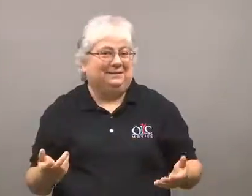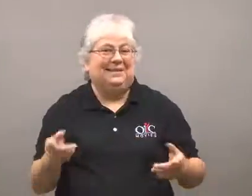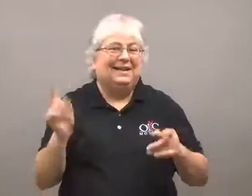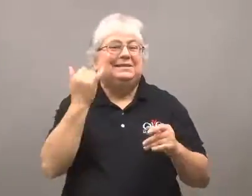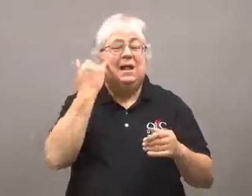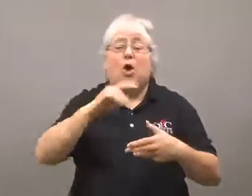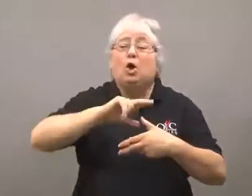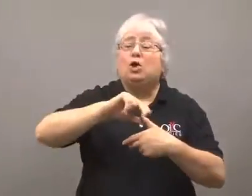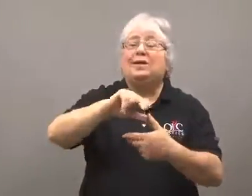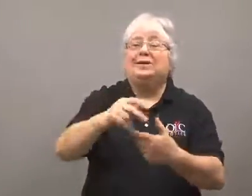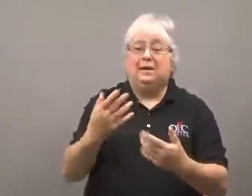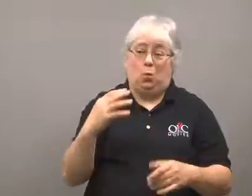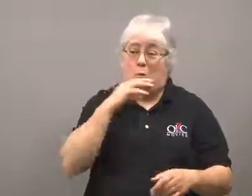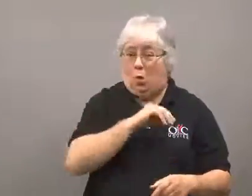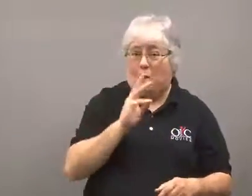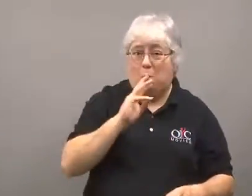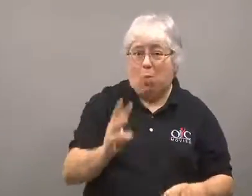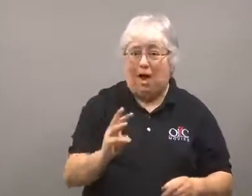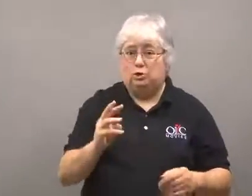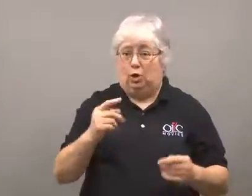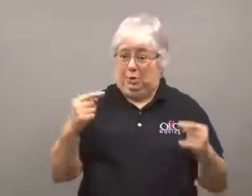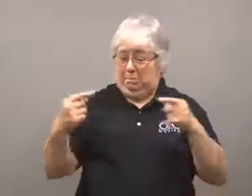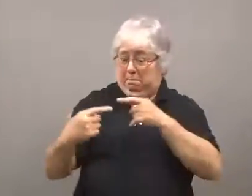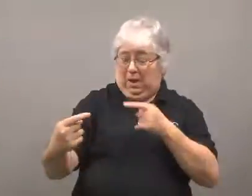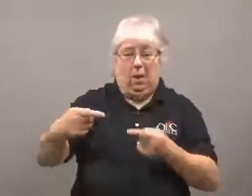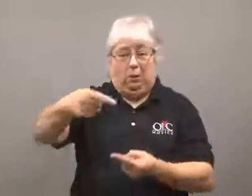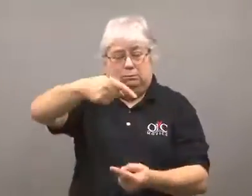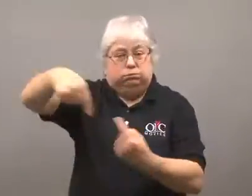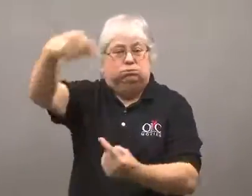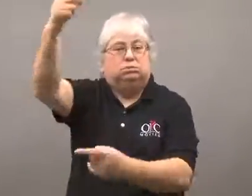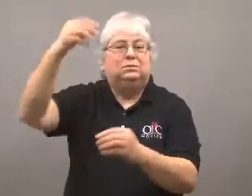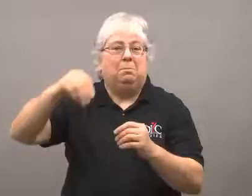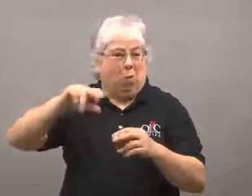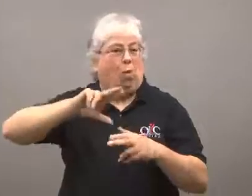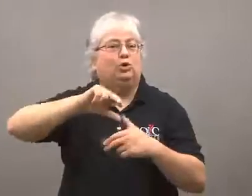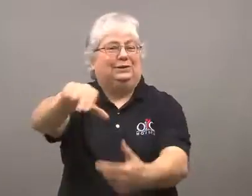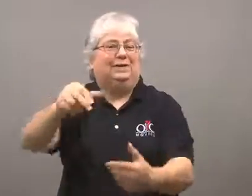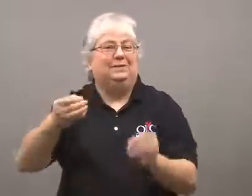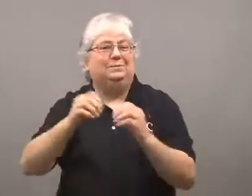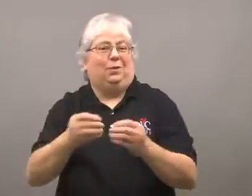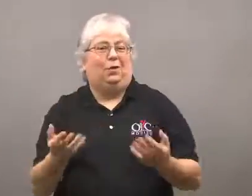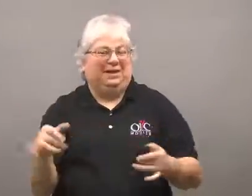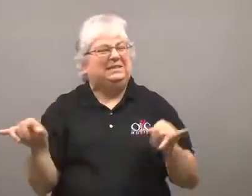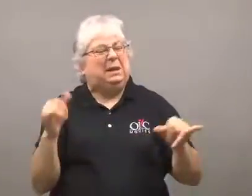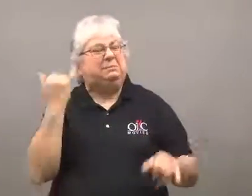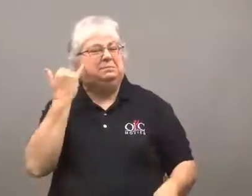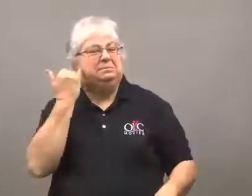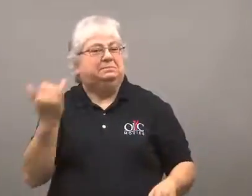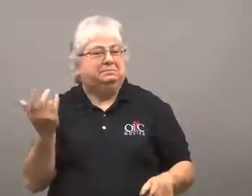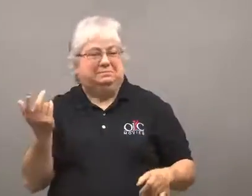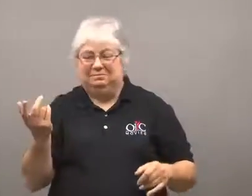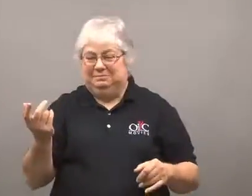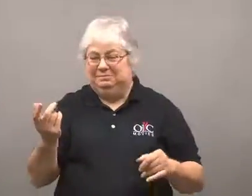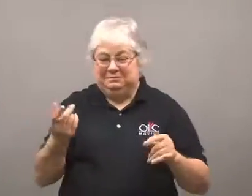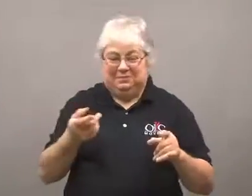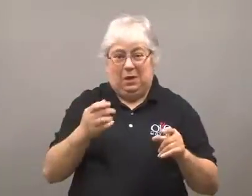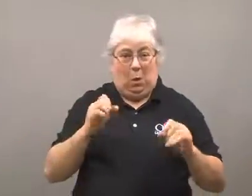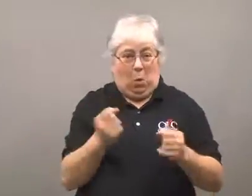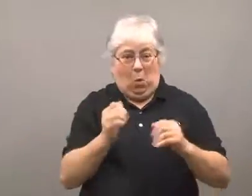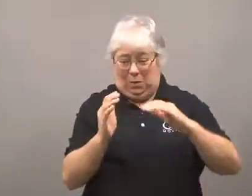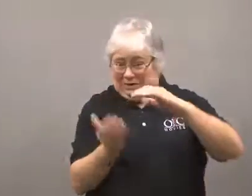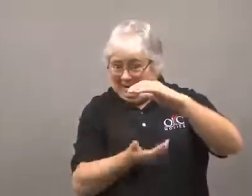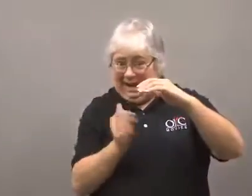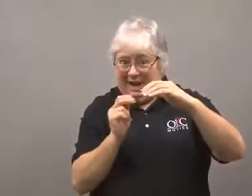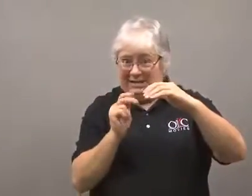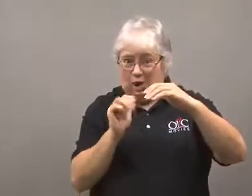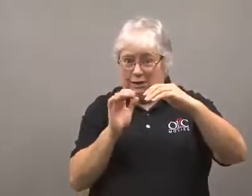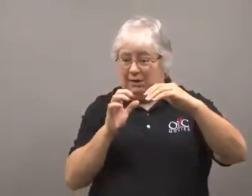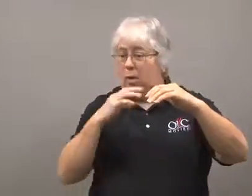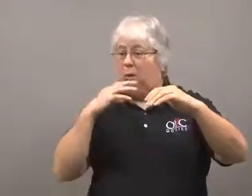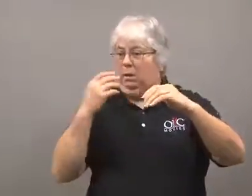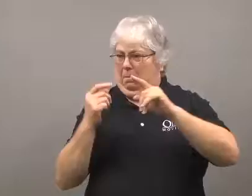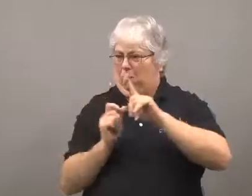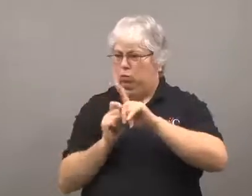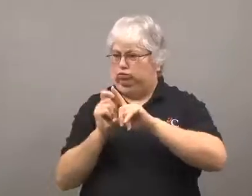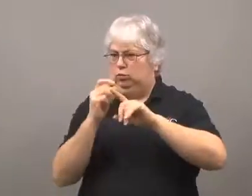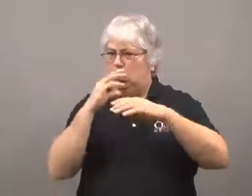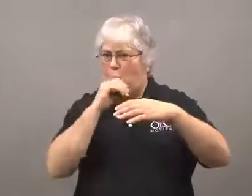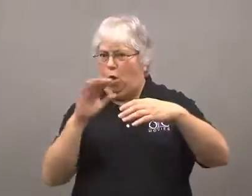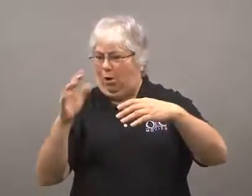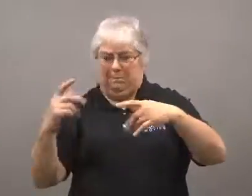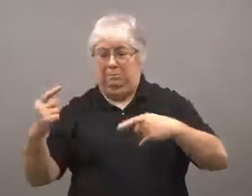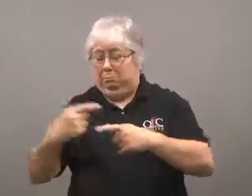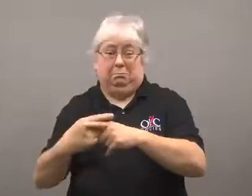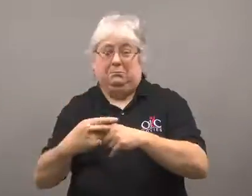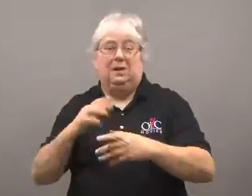Hurricanes are also fed by warm water, making them stronger.